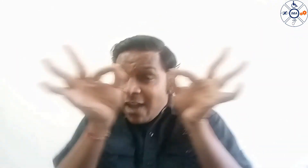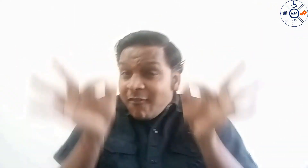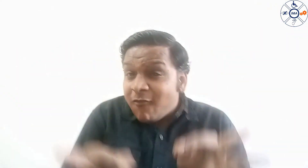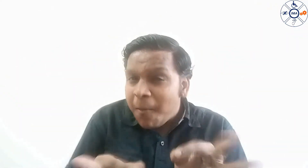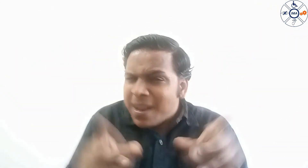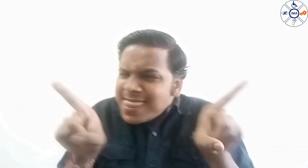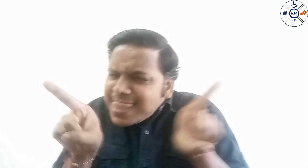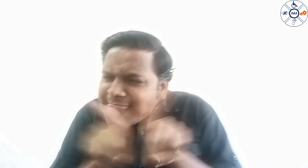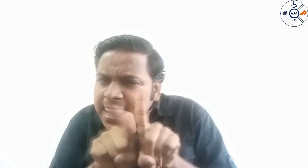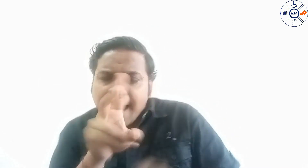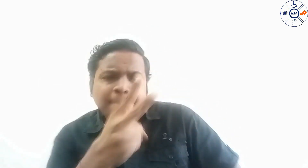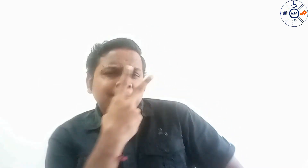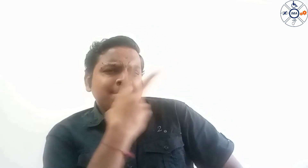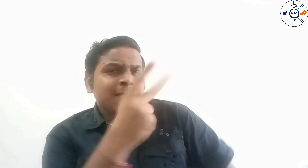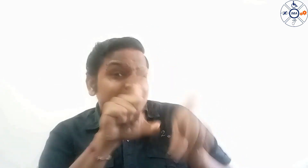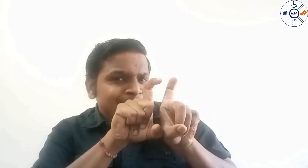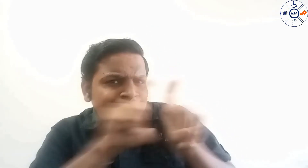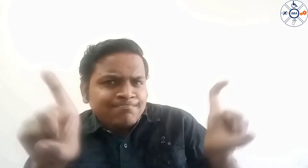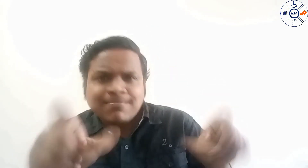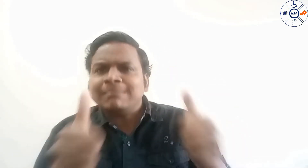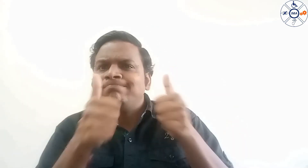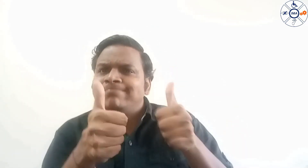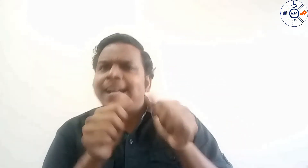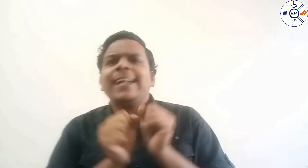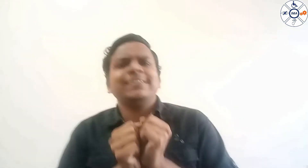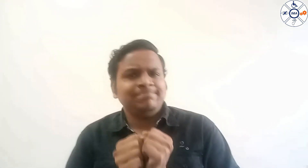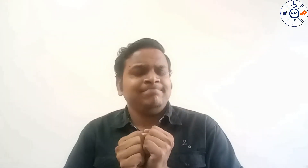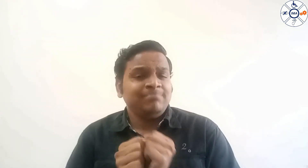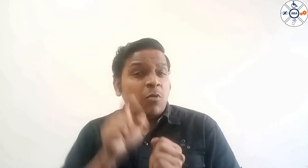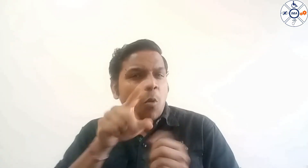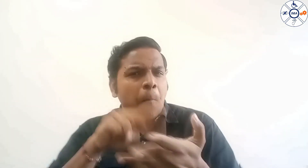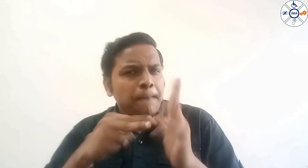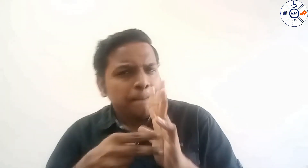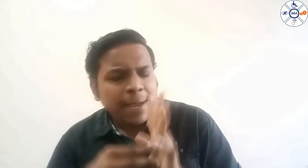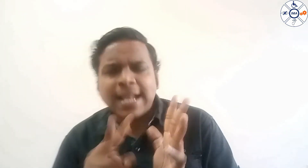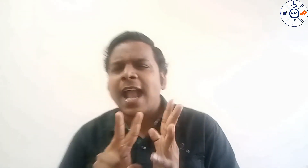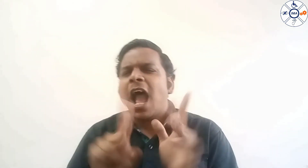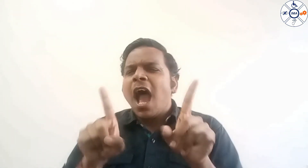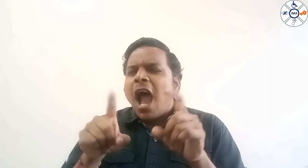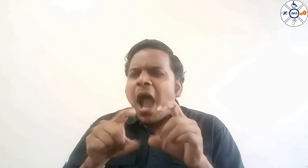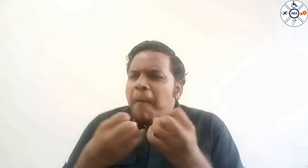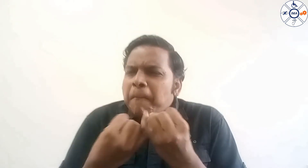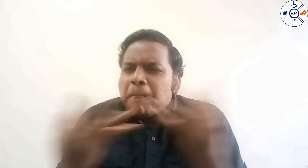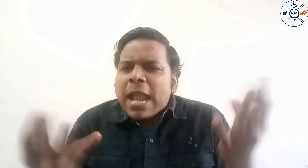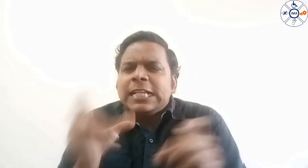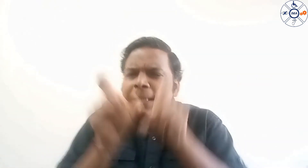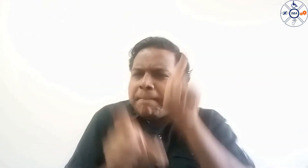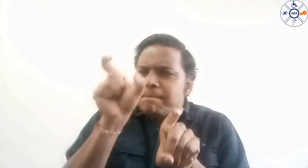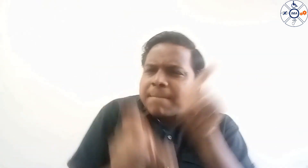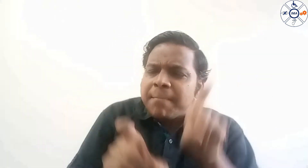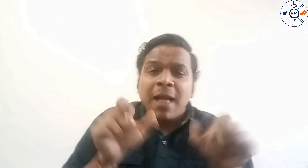added, updated, deleted, and he could see that. Yes, now many users can access this